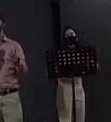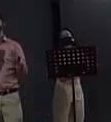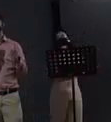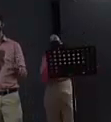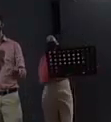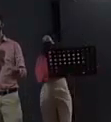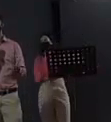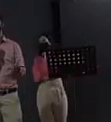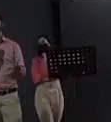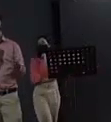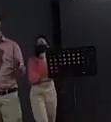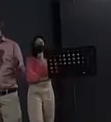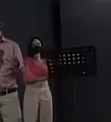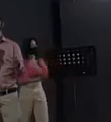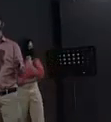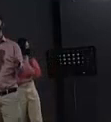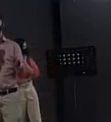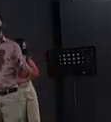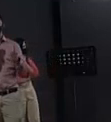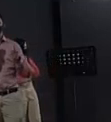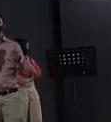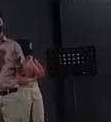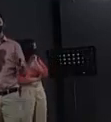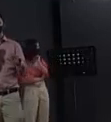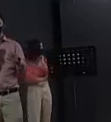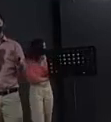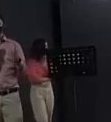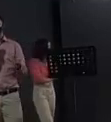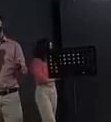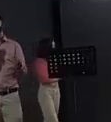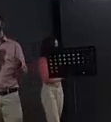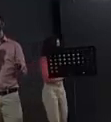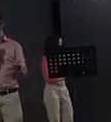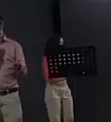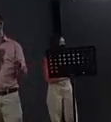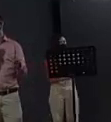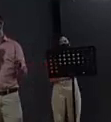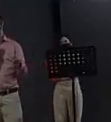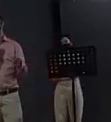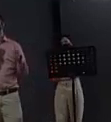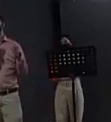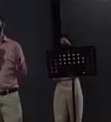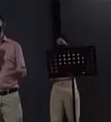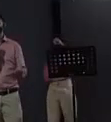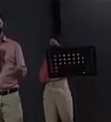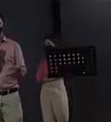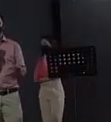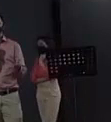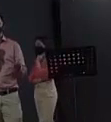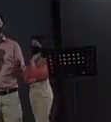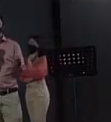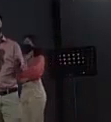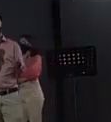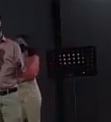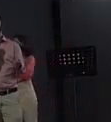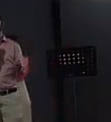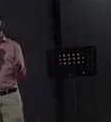fideimas I want to tell you that you can feel